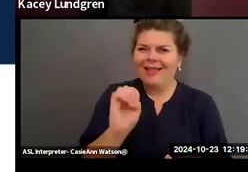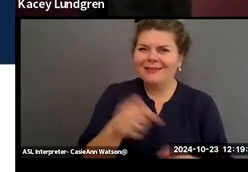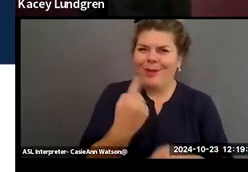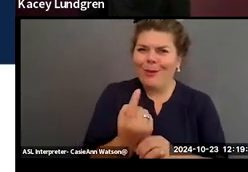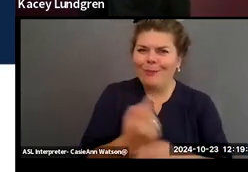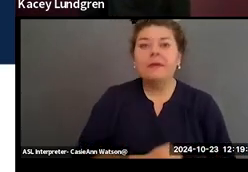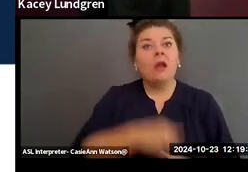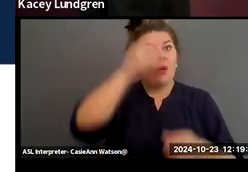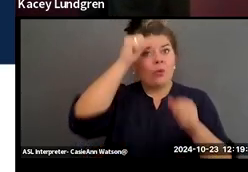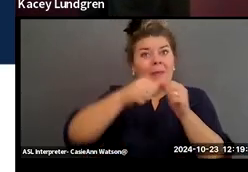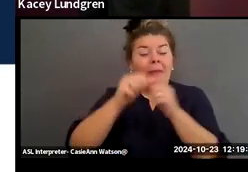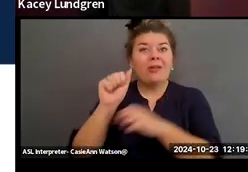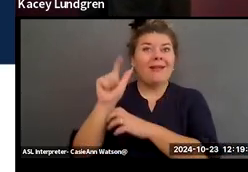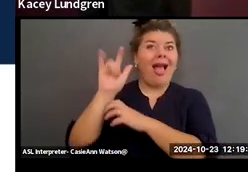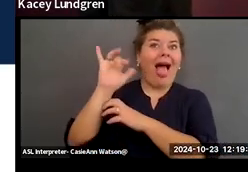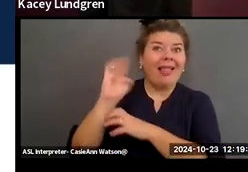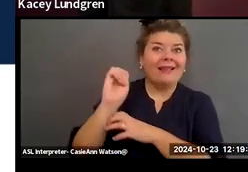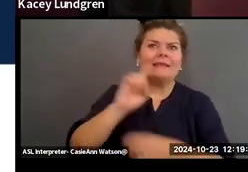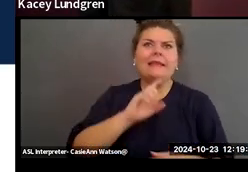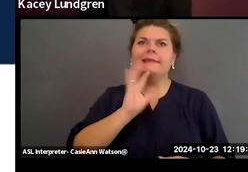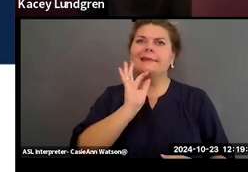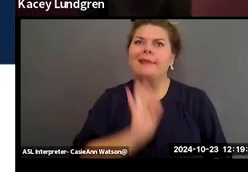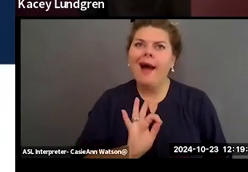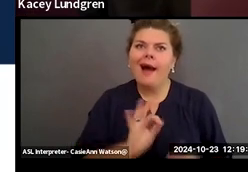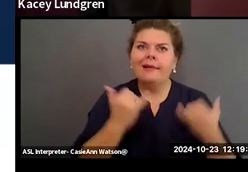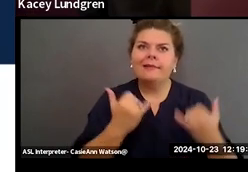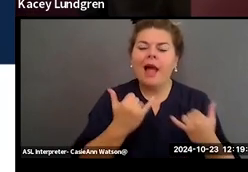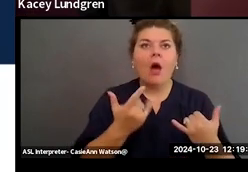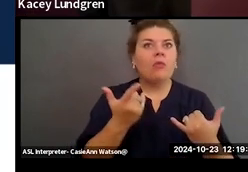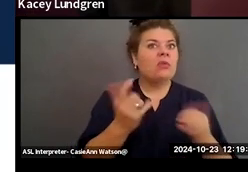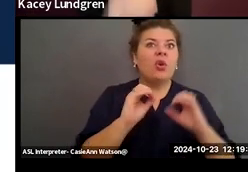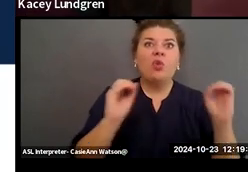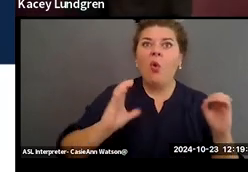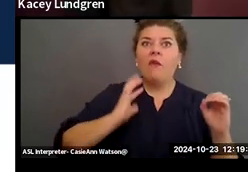Remember, Alice is now nine years old and doesn't have any formal language.